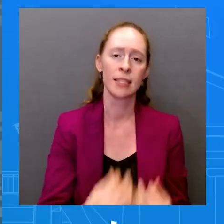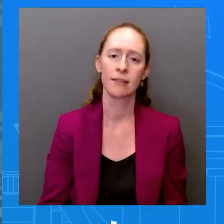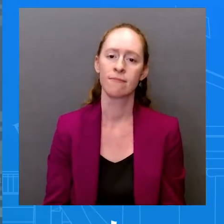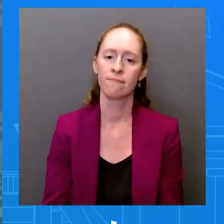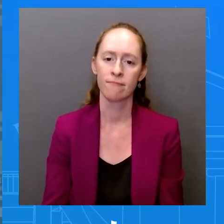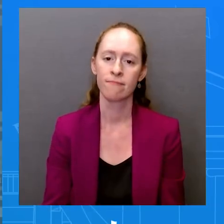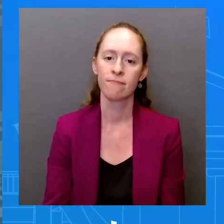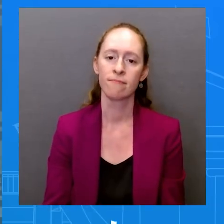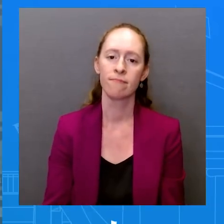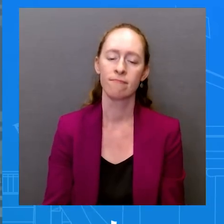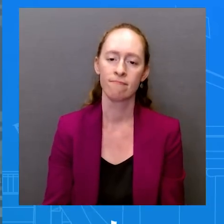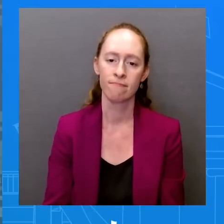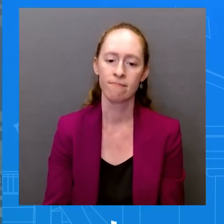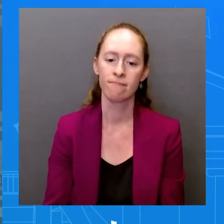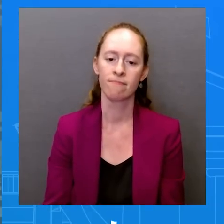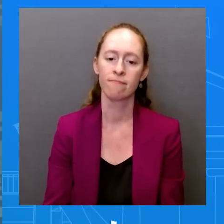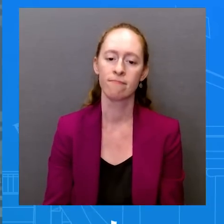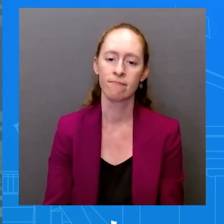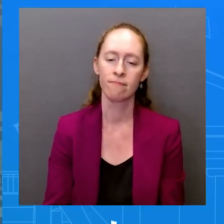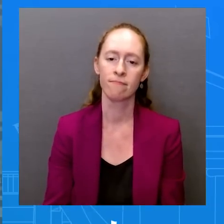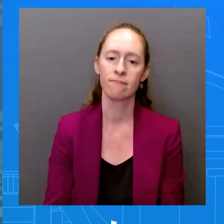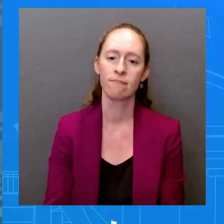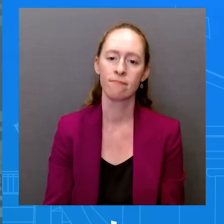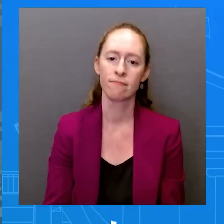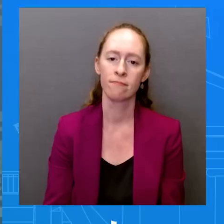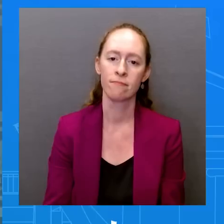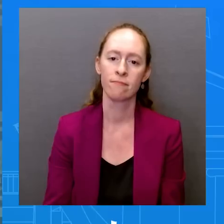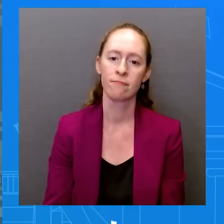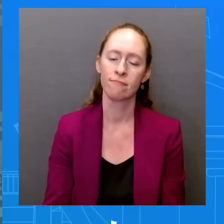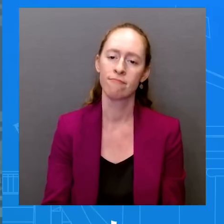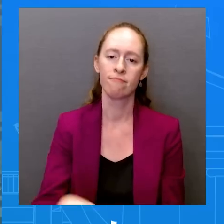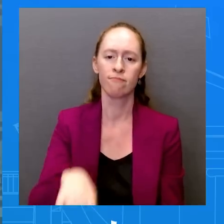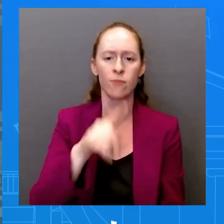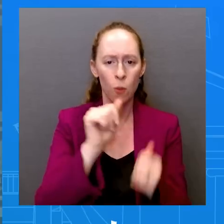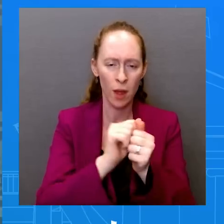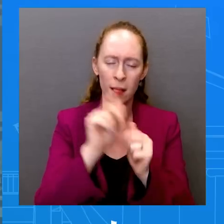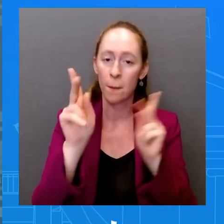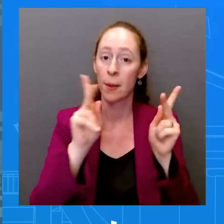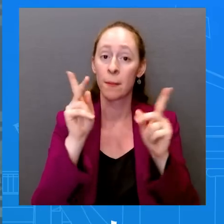goes to the people of United Kingdom. I don't want to get ahead